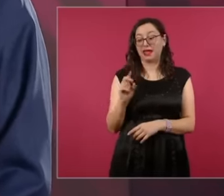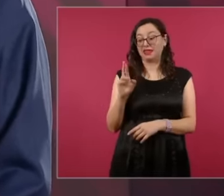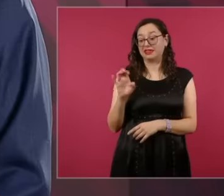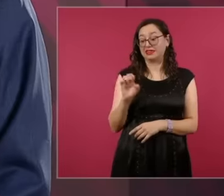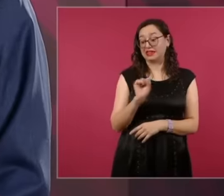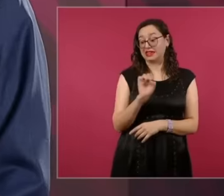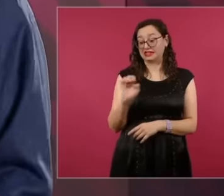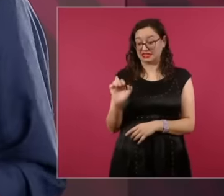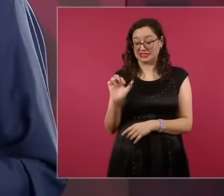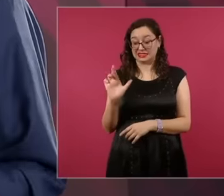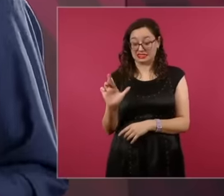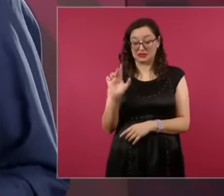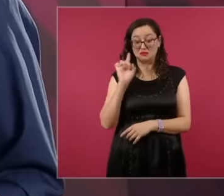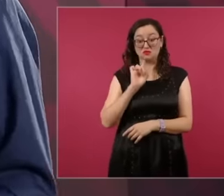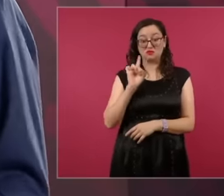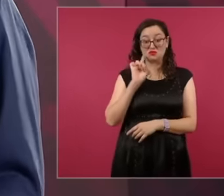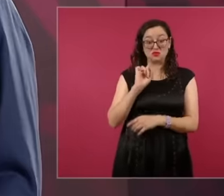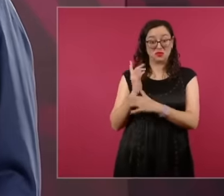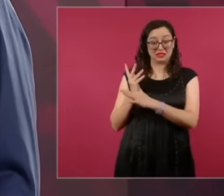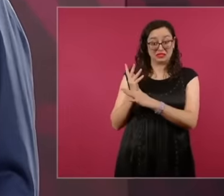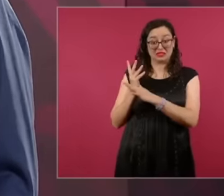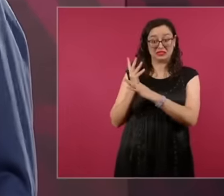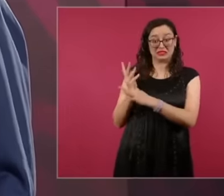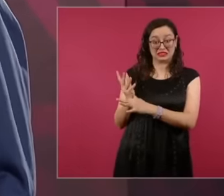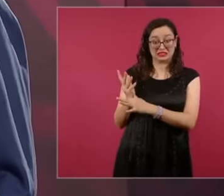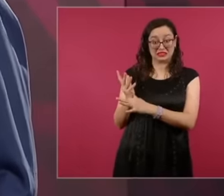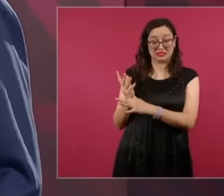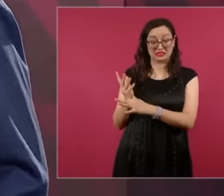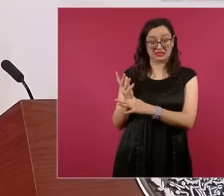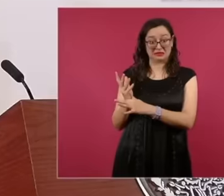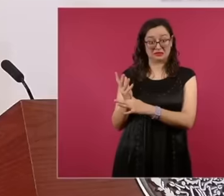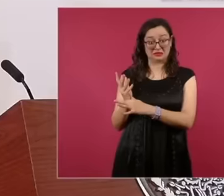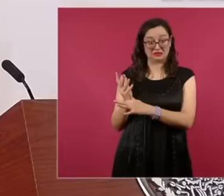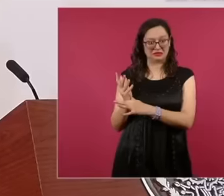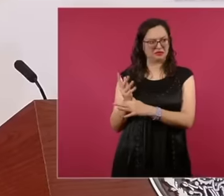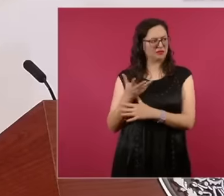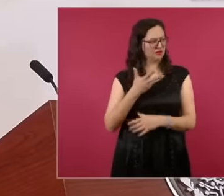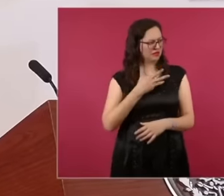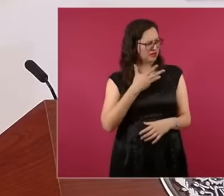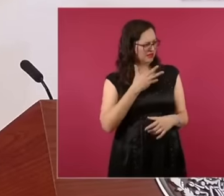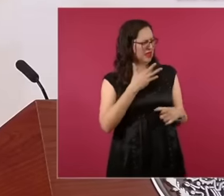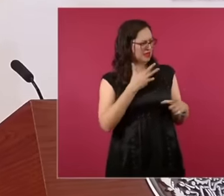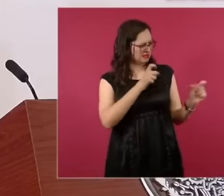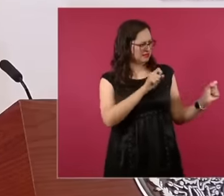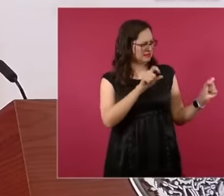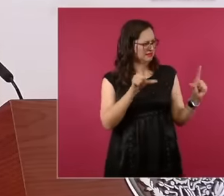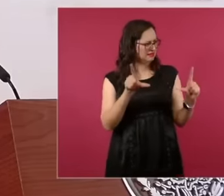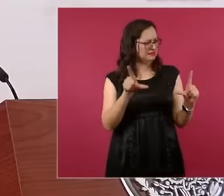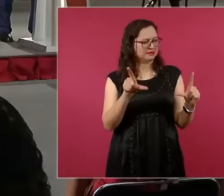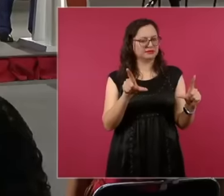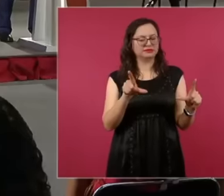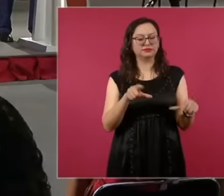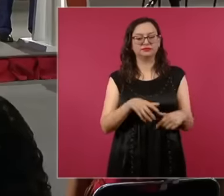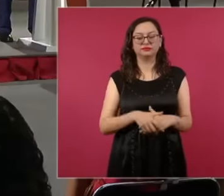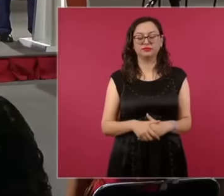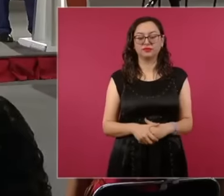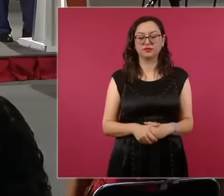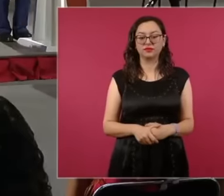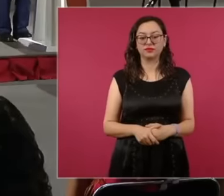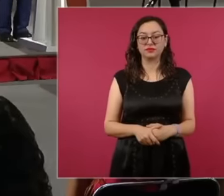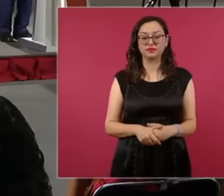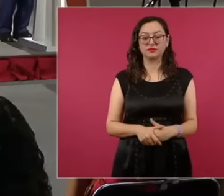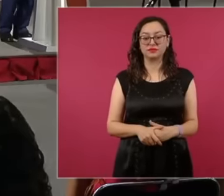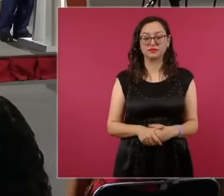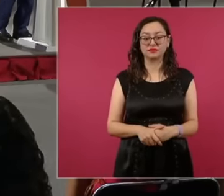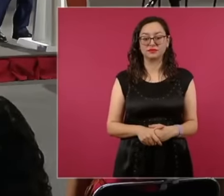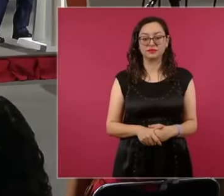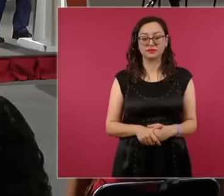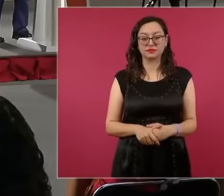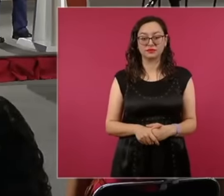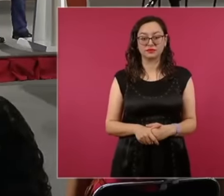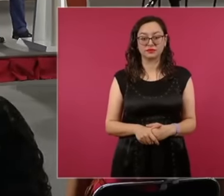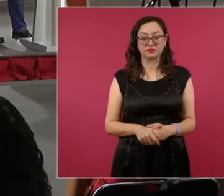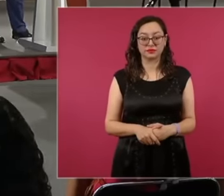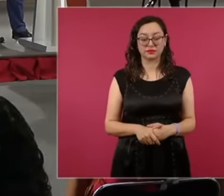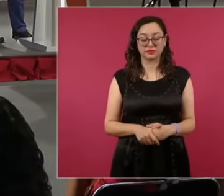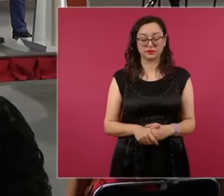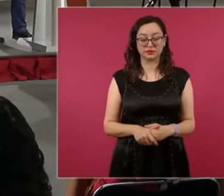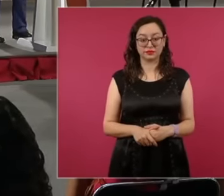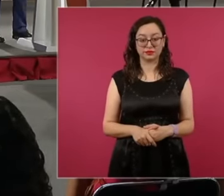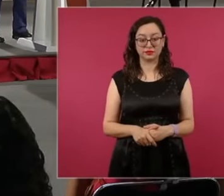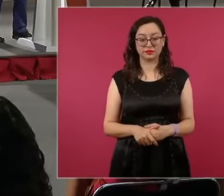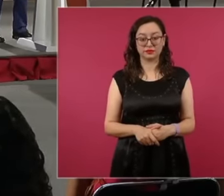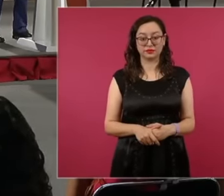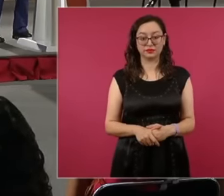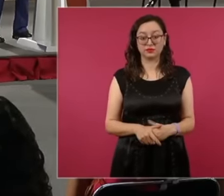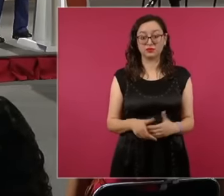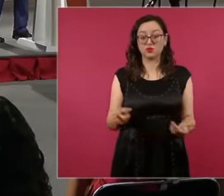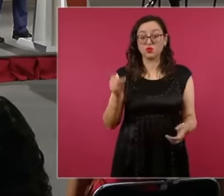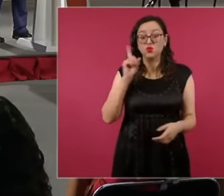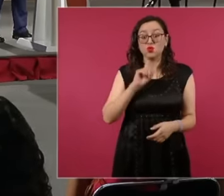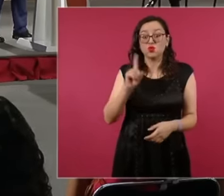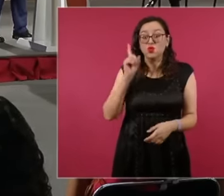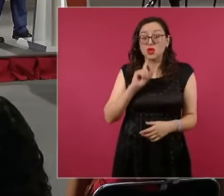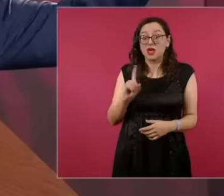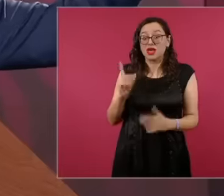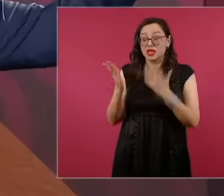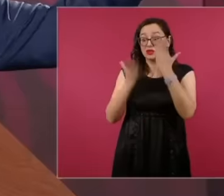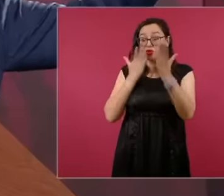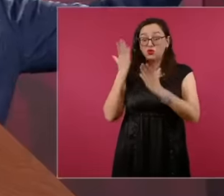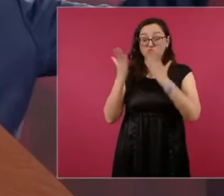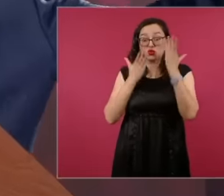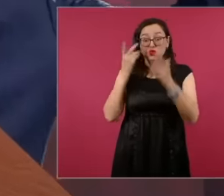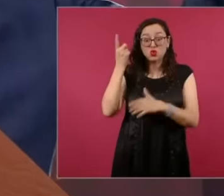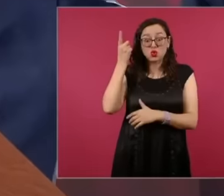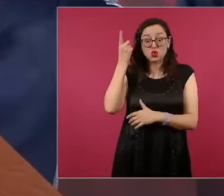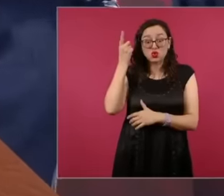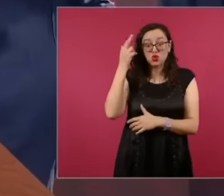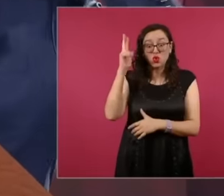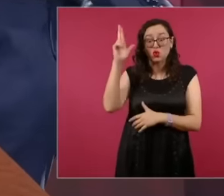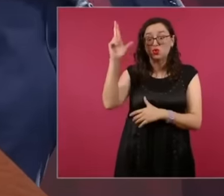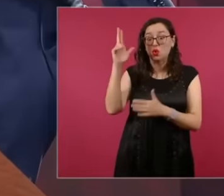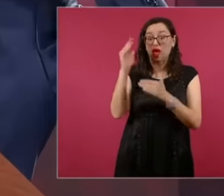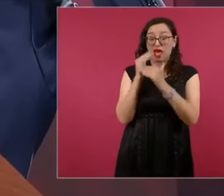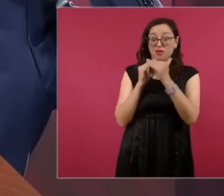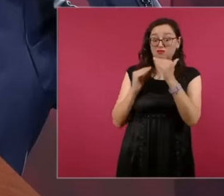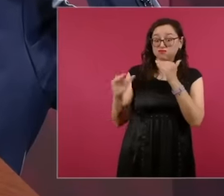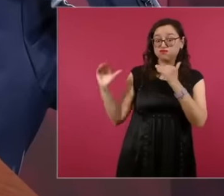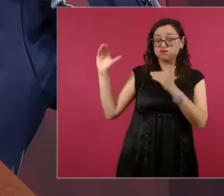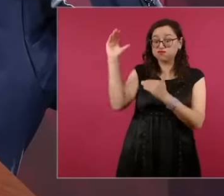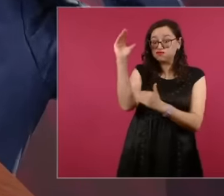Why don't you put it in? I'm talking about a doctor in political science, the